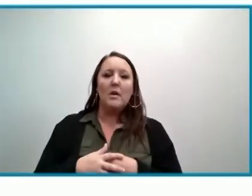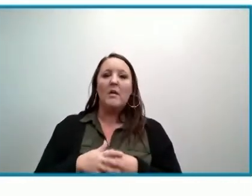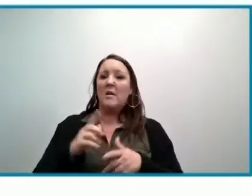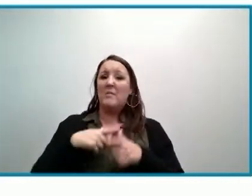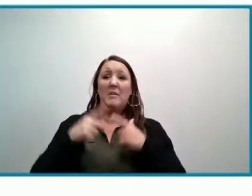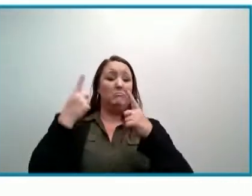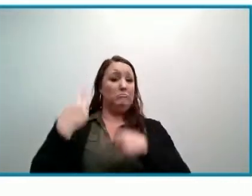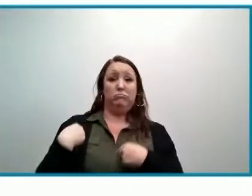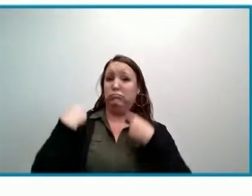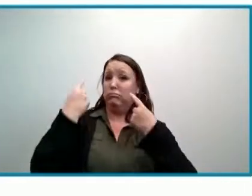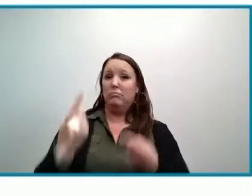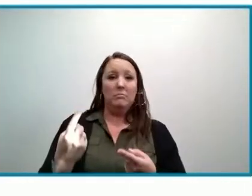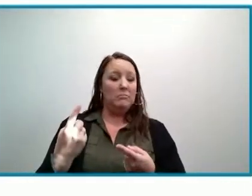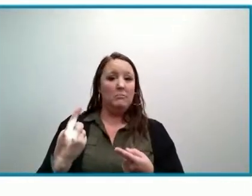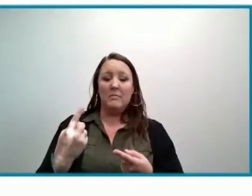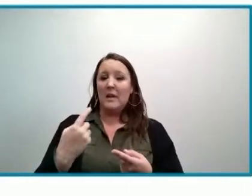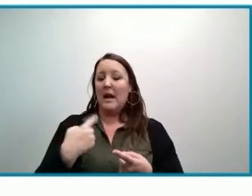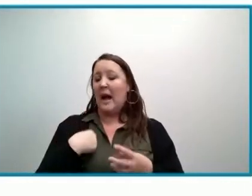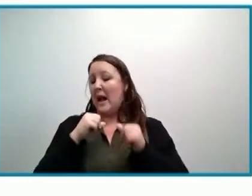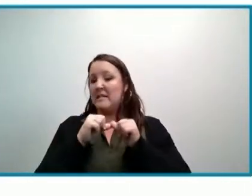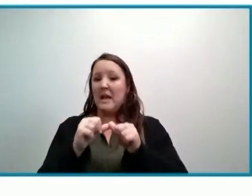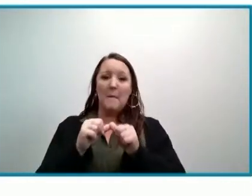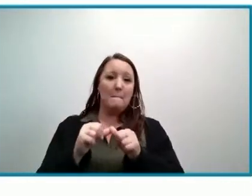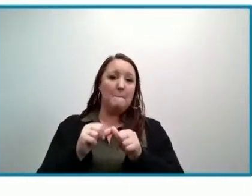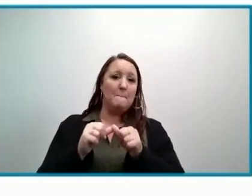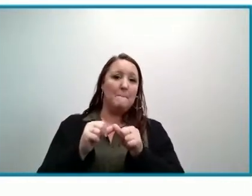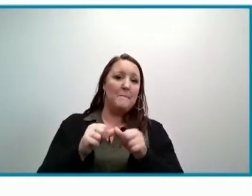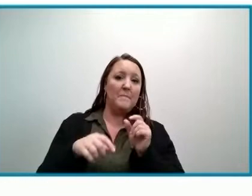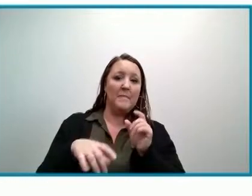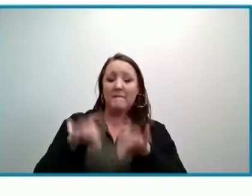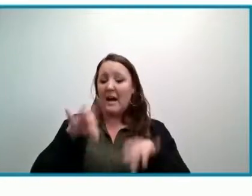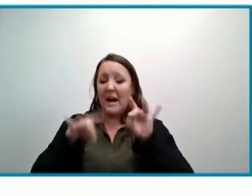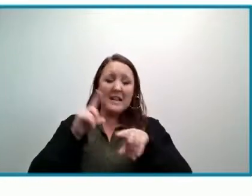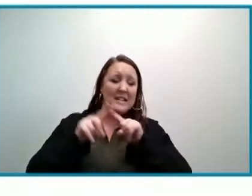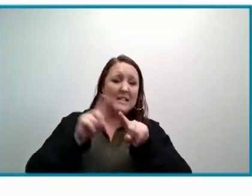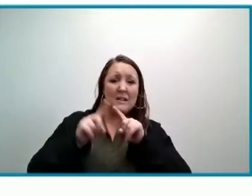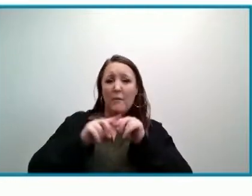I just kept, finding opportunities to work with Rhe Globe, work with Katie.